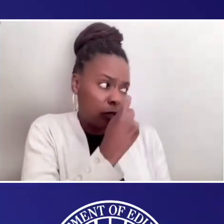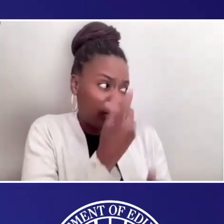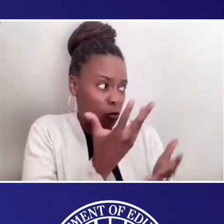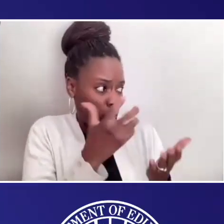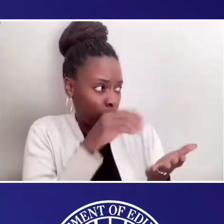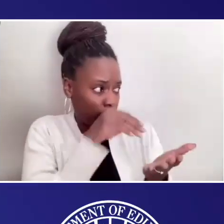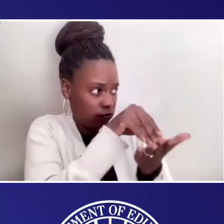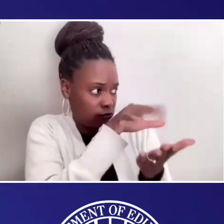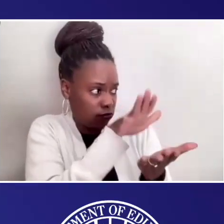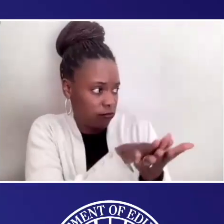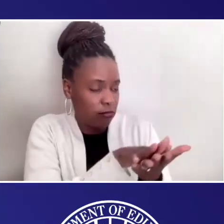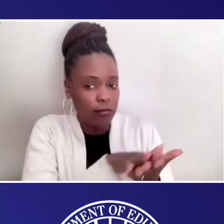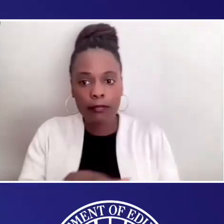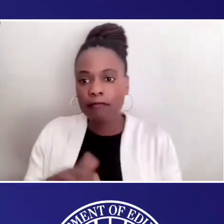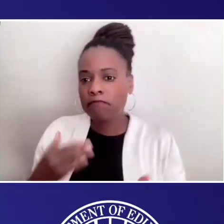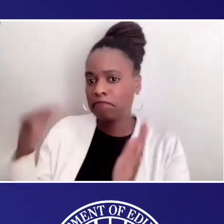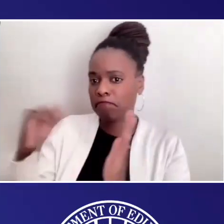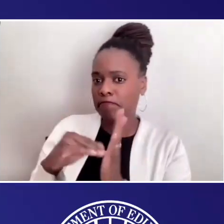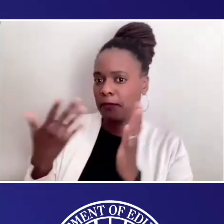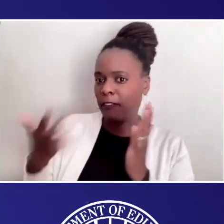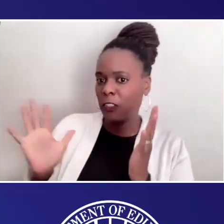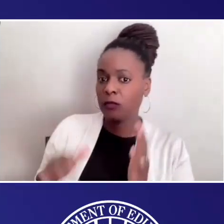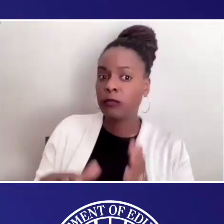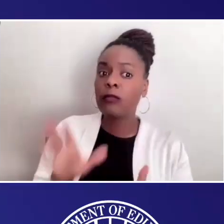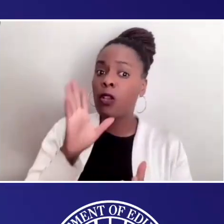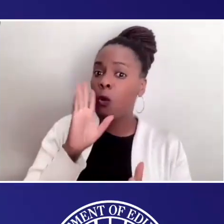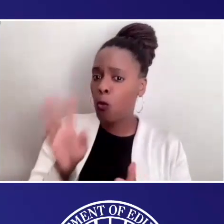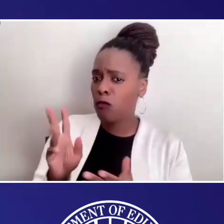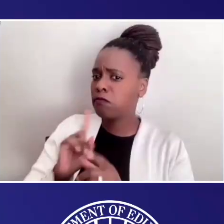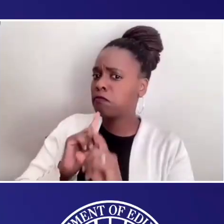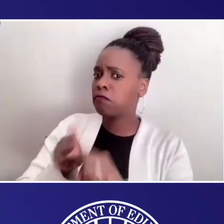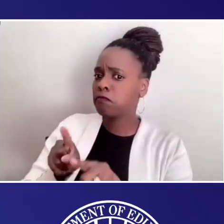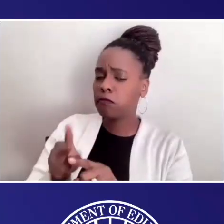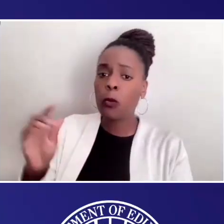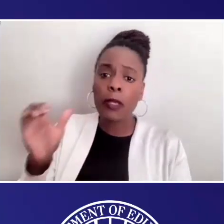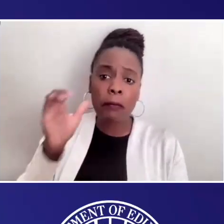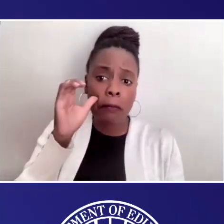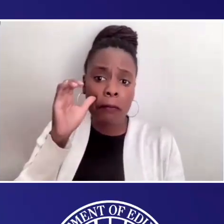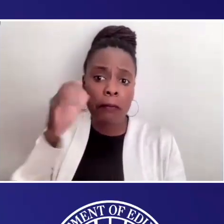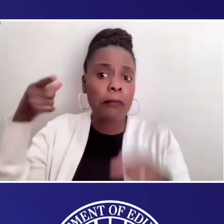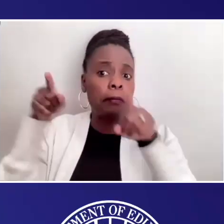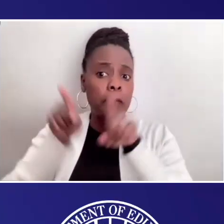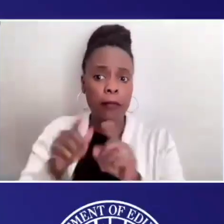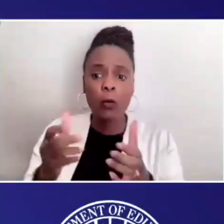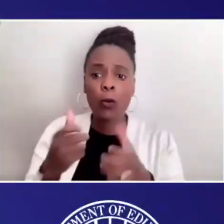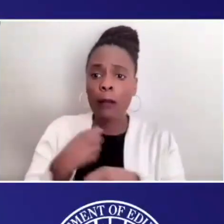We have, we have noted that. And we will get back to you on that. We hear you and we agree. We want to make sure that you have adequate